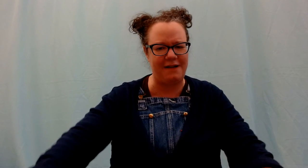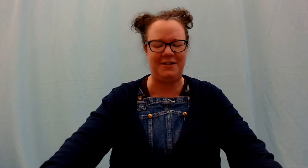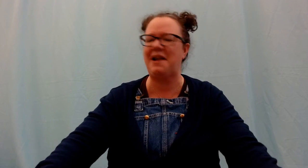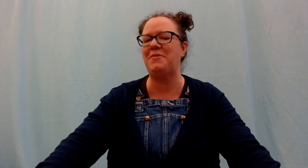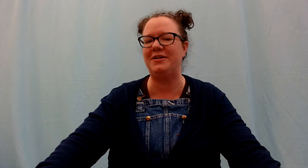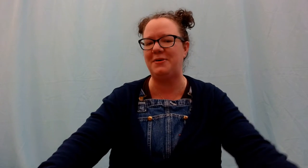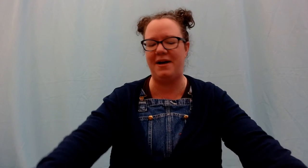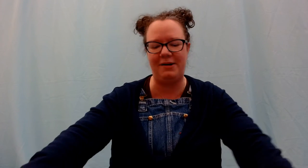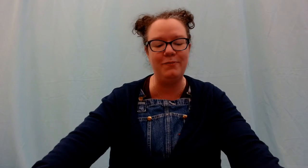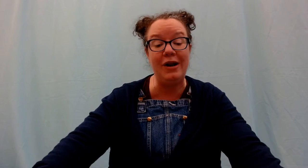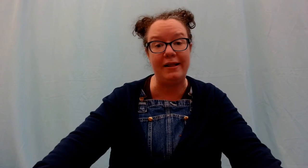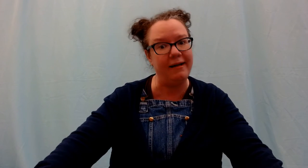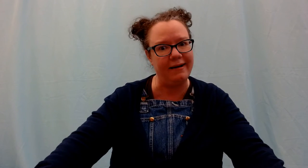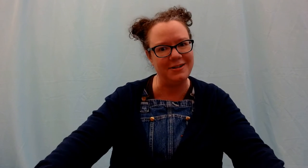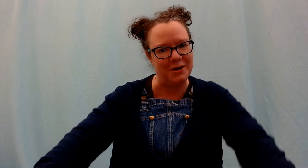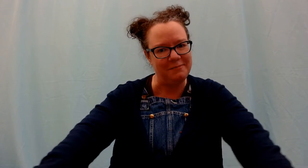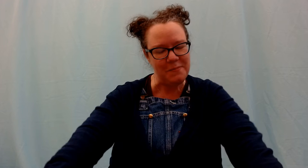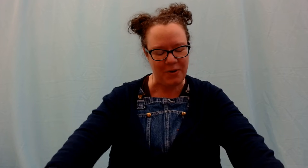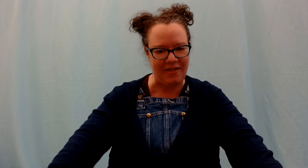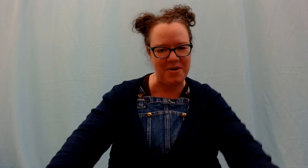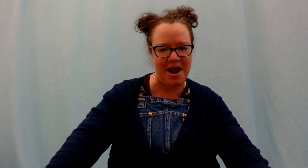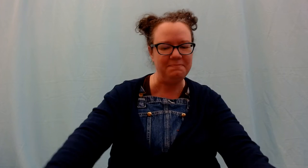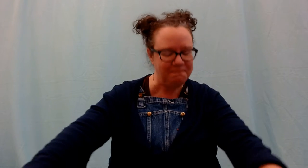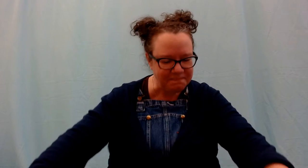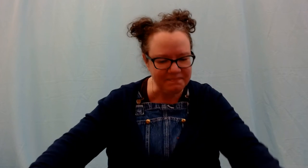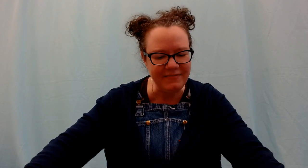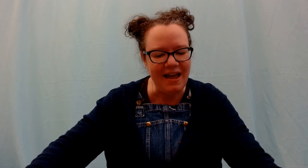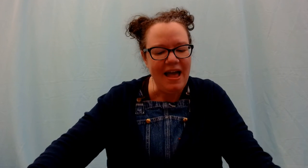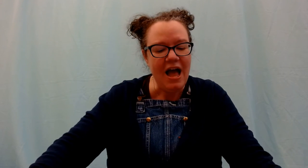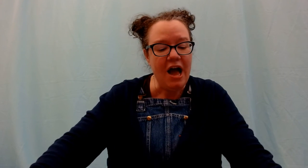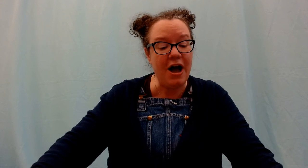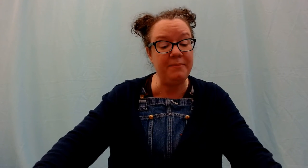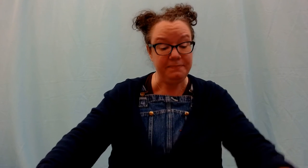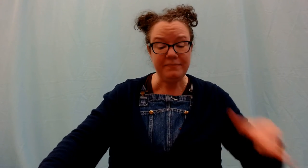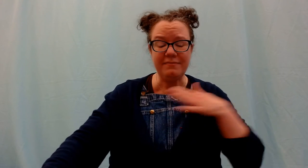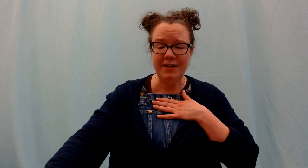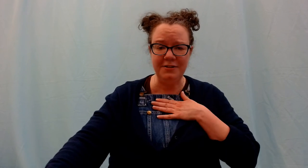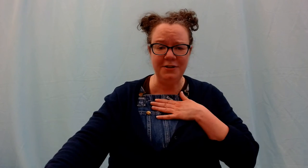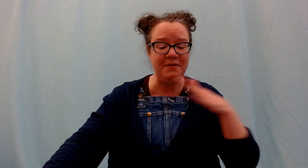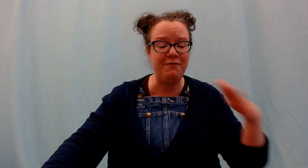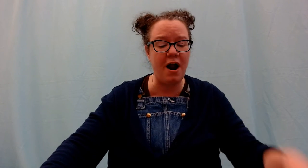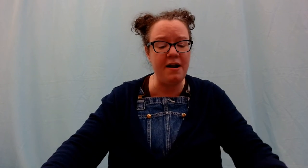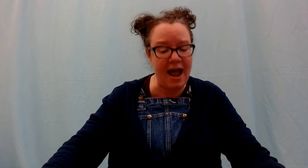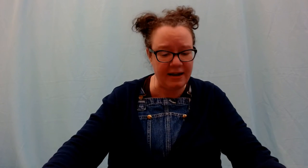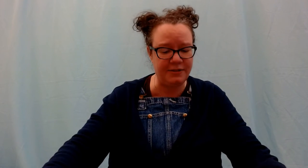often anymore. So I'm really glad I got to bring that one out. Excuse me. For our next